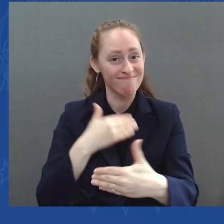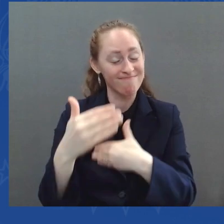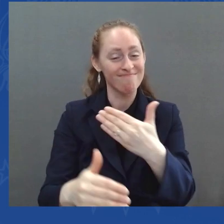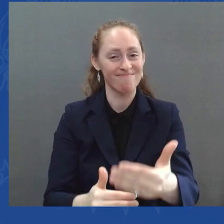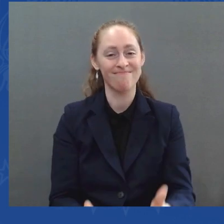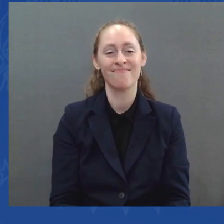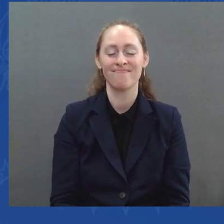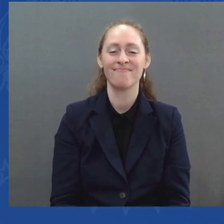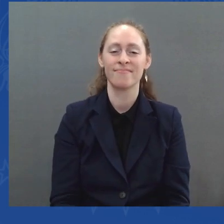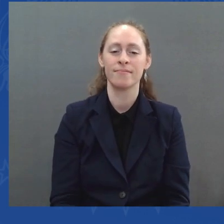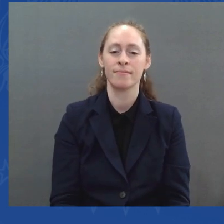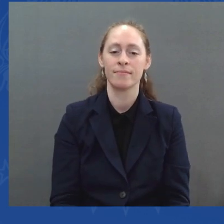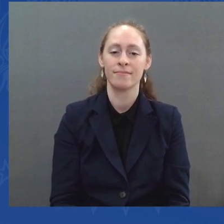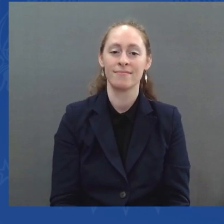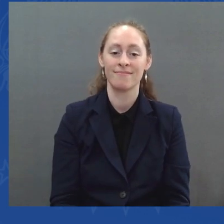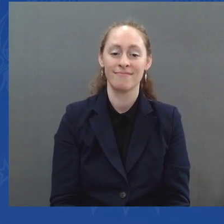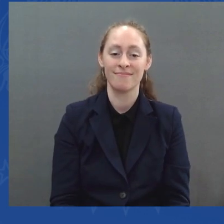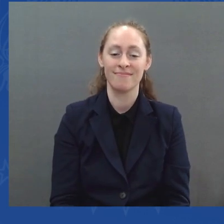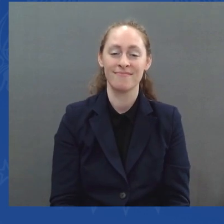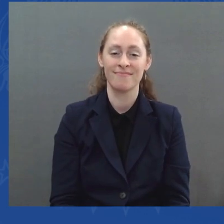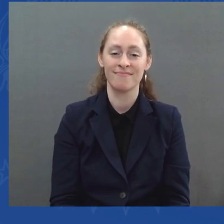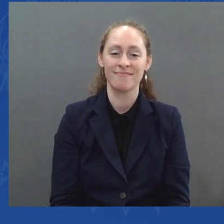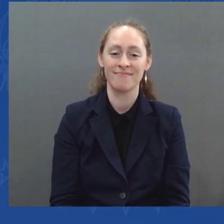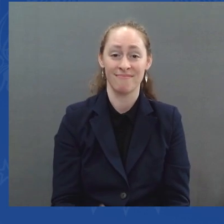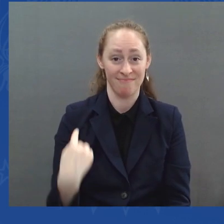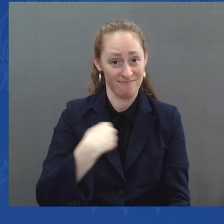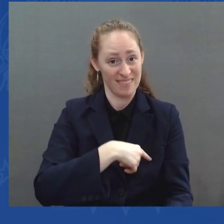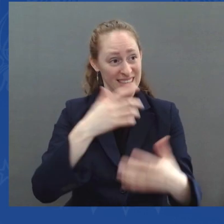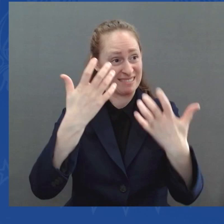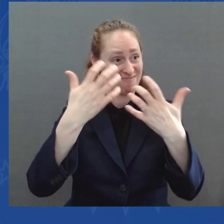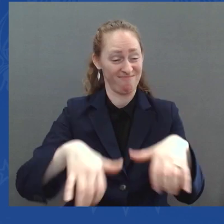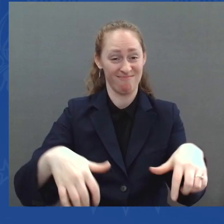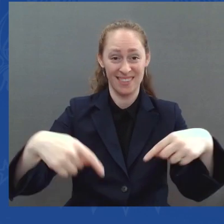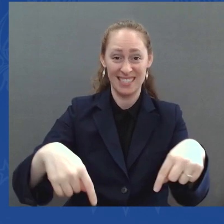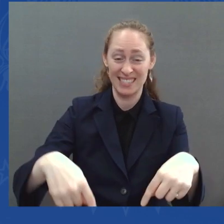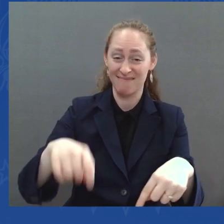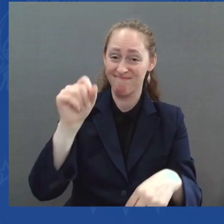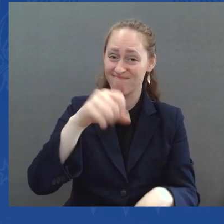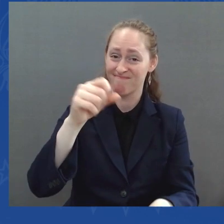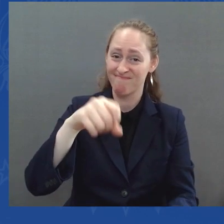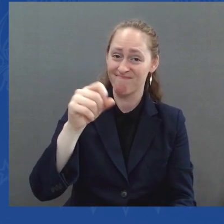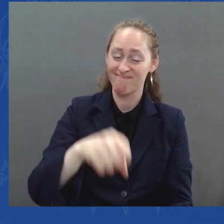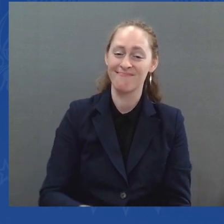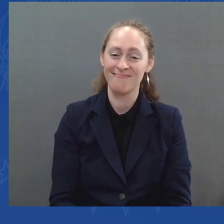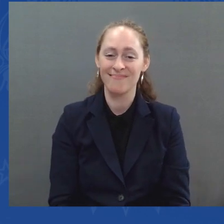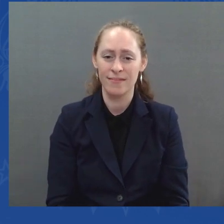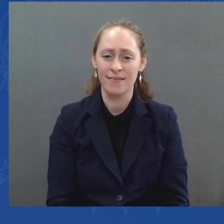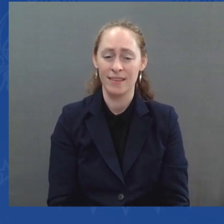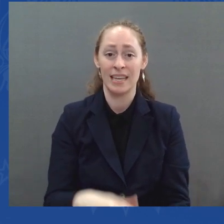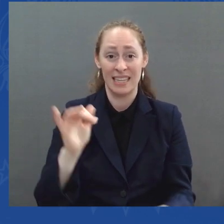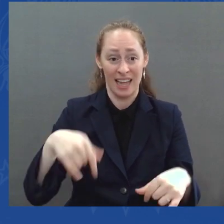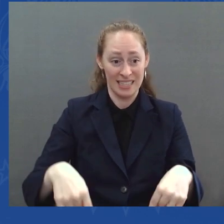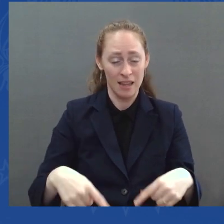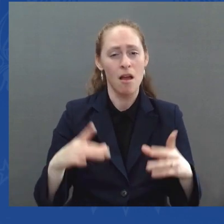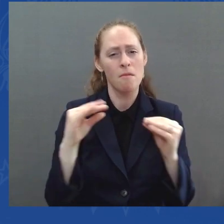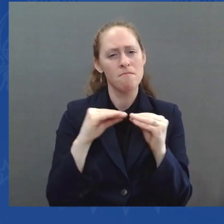I really mean it. We just keep it -- we just got to keep it going and keep building on it. We need to keep the faith.